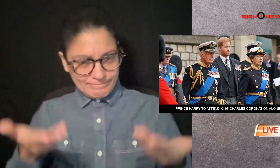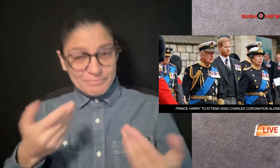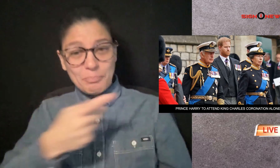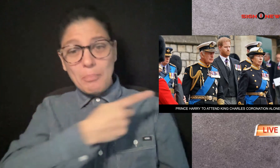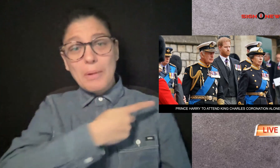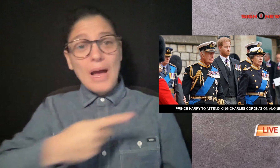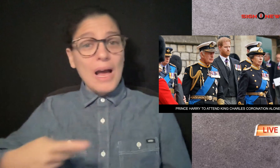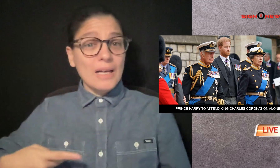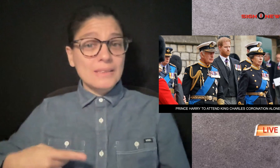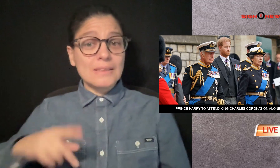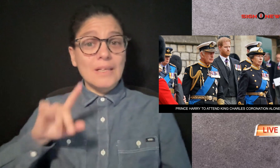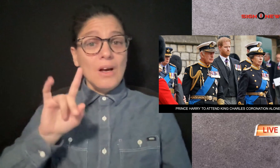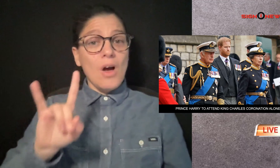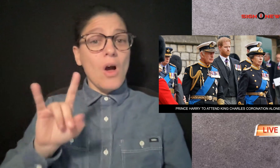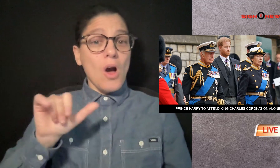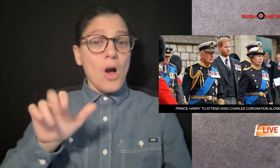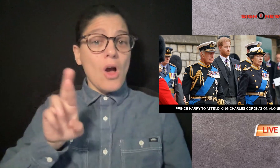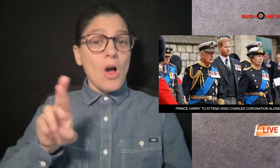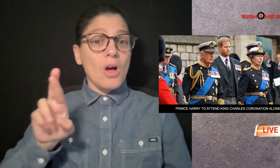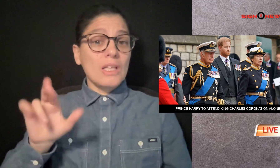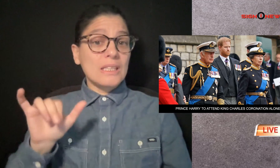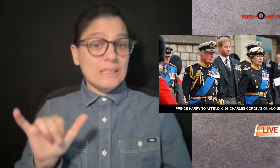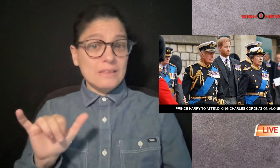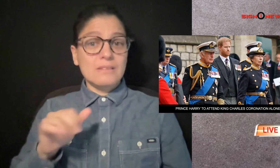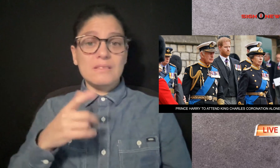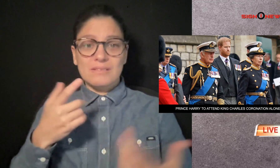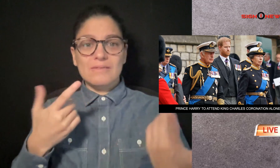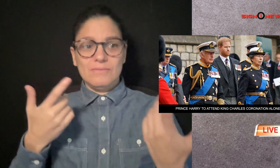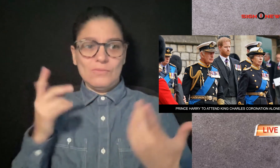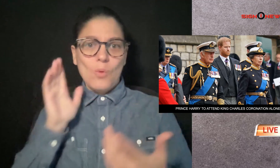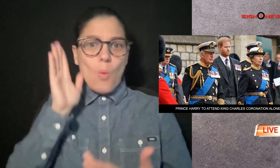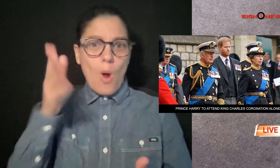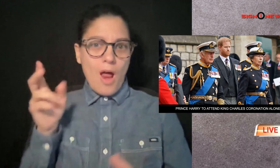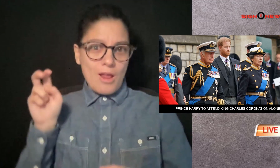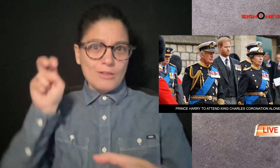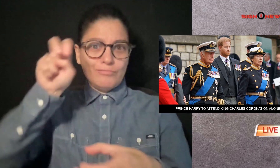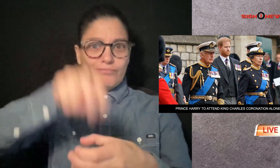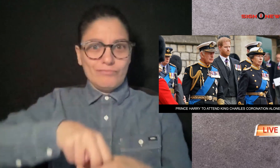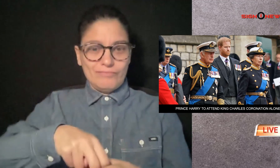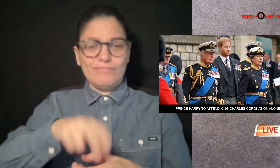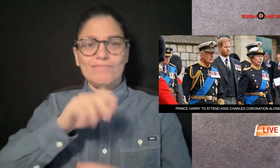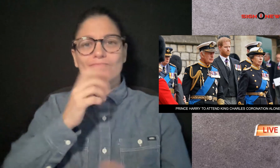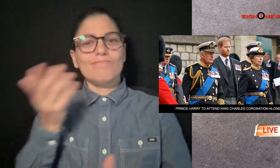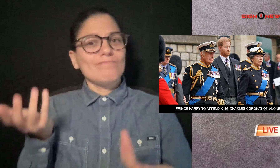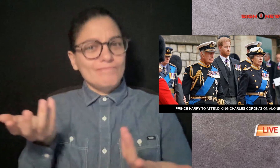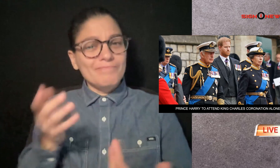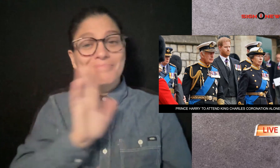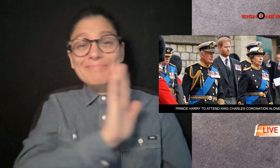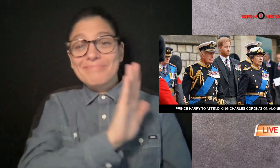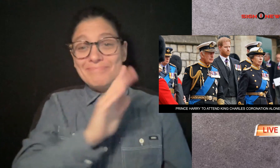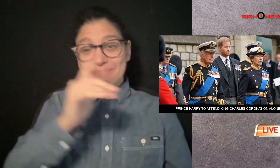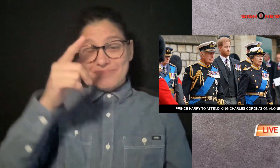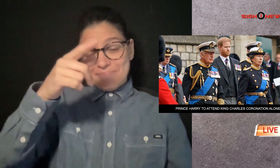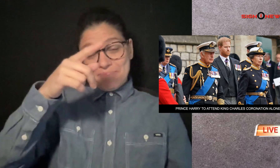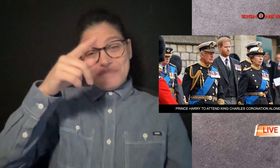after months of speculation we now know that Prince Harry will attend the coronation of